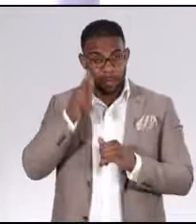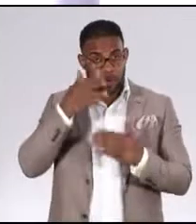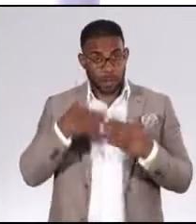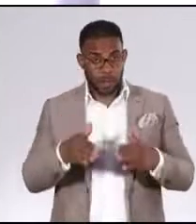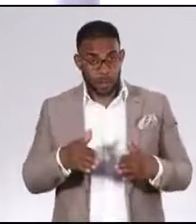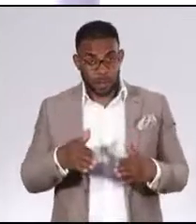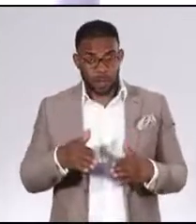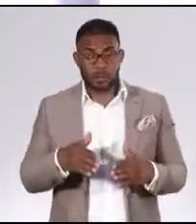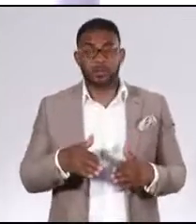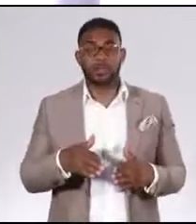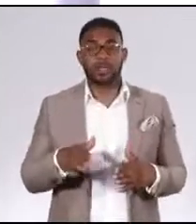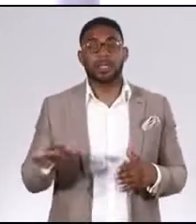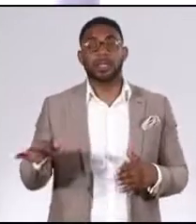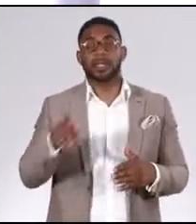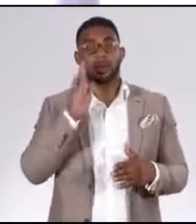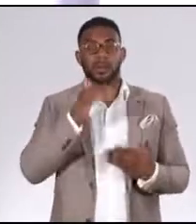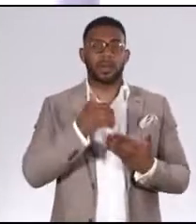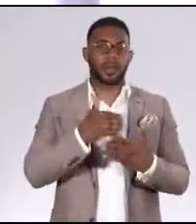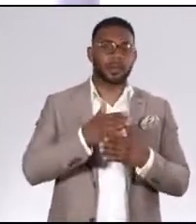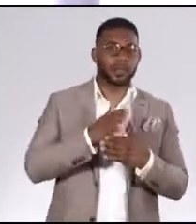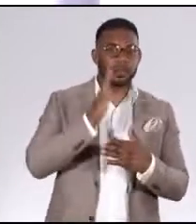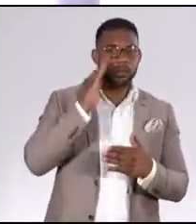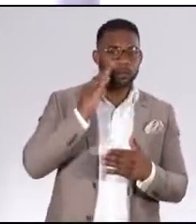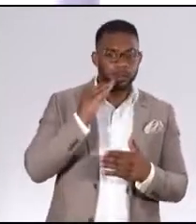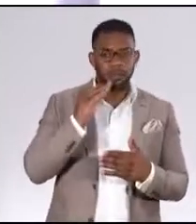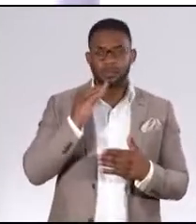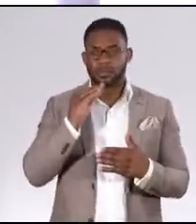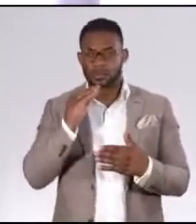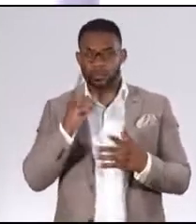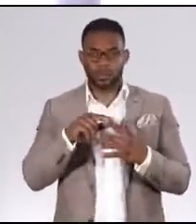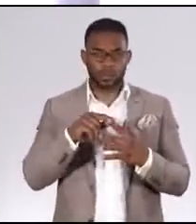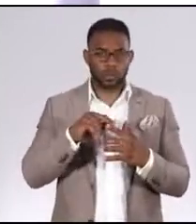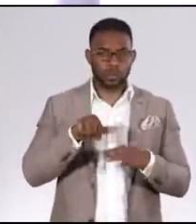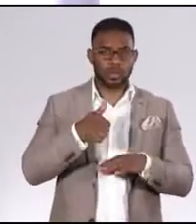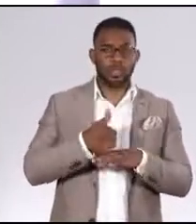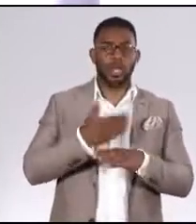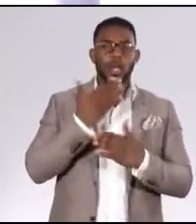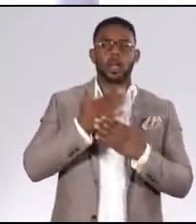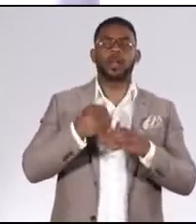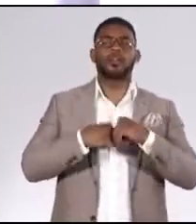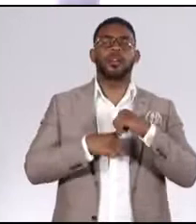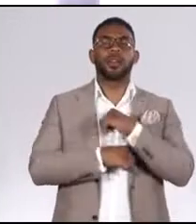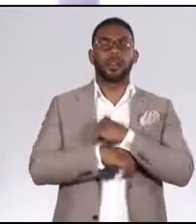uh They are going to help share their experiences in order to set a good foundation for the discussion.